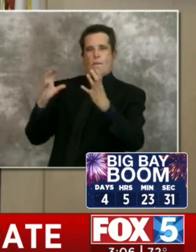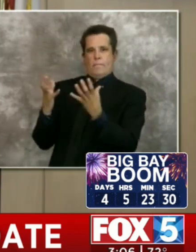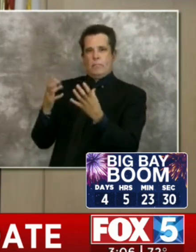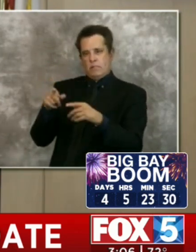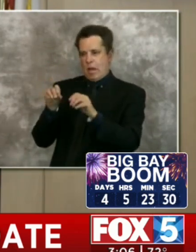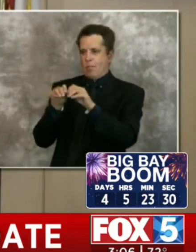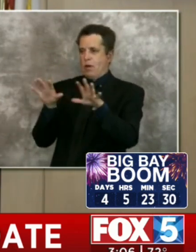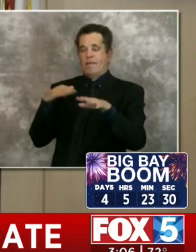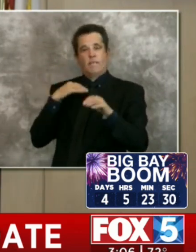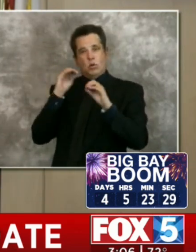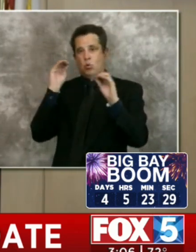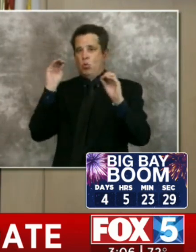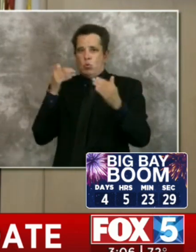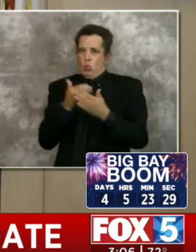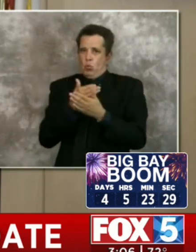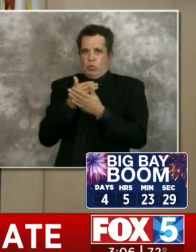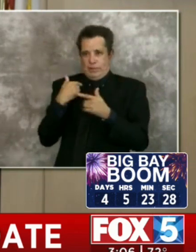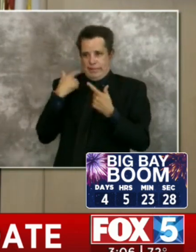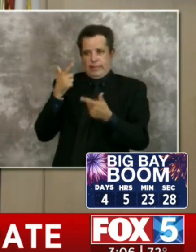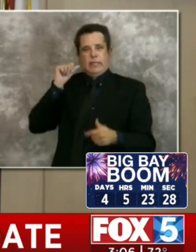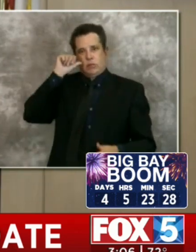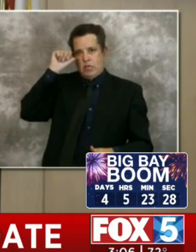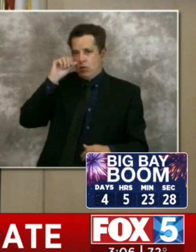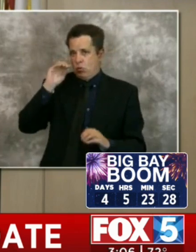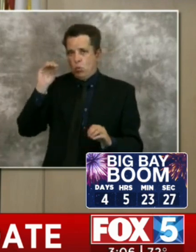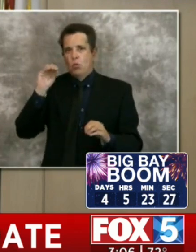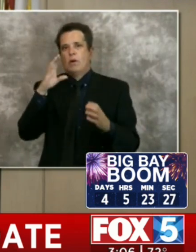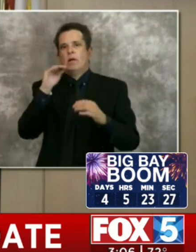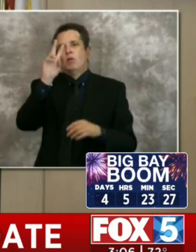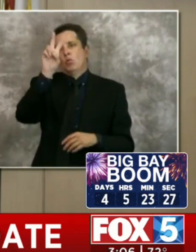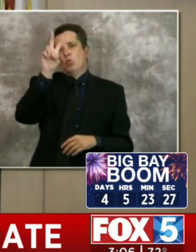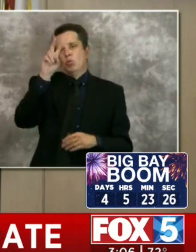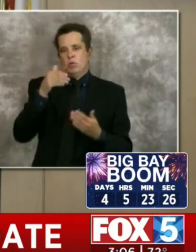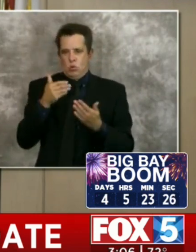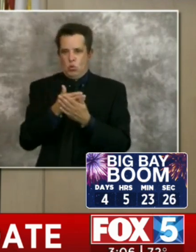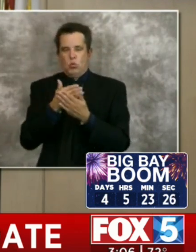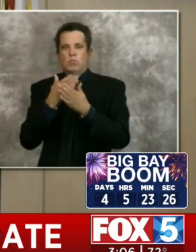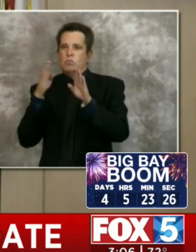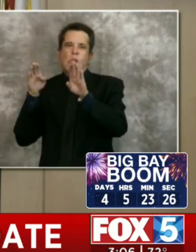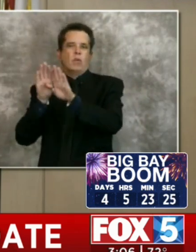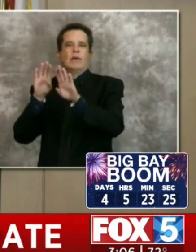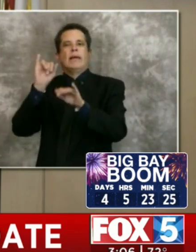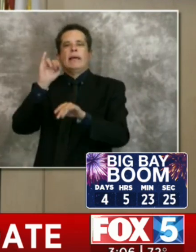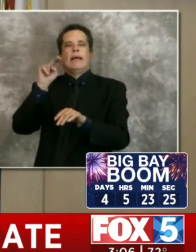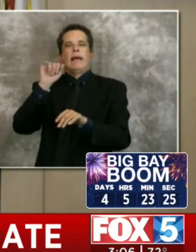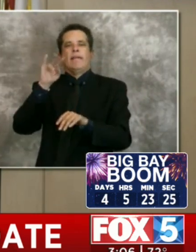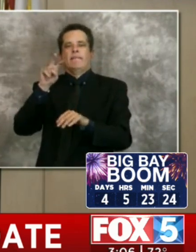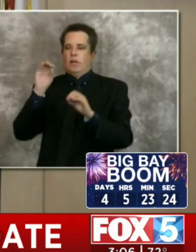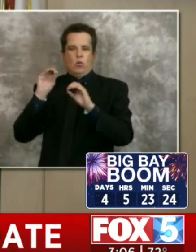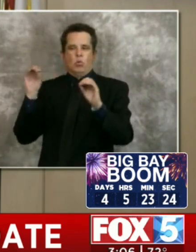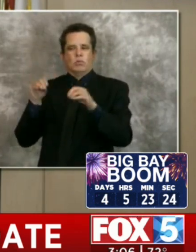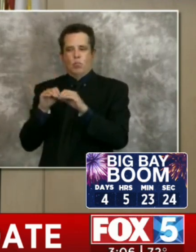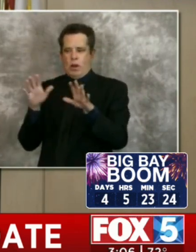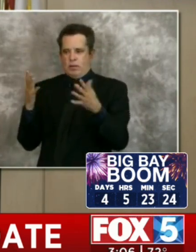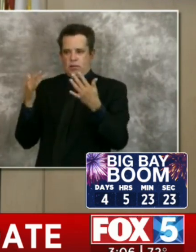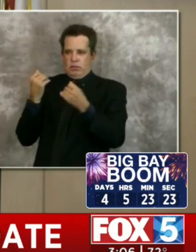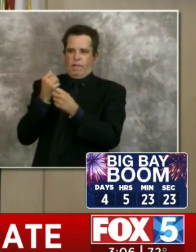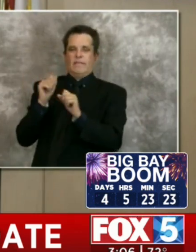AND WE HAVE 20 OR 30% OF THE 66 ACTIVE OUTBREAKS IN THIS SETTING. WE'VE HAD NO NEW OUTBREAKS REPORTED SINCE